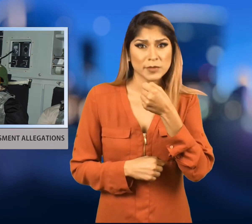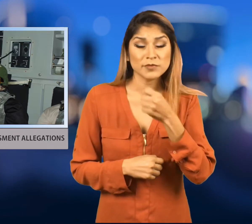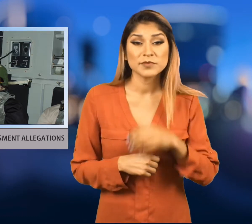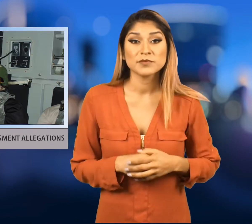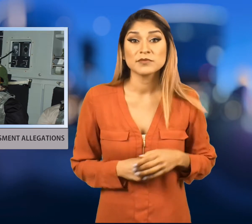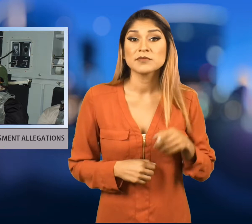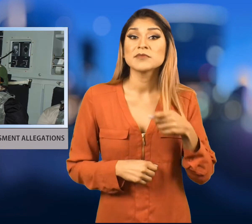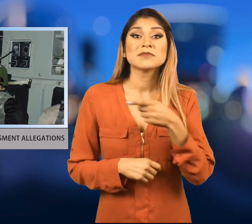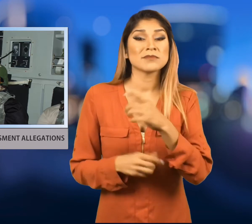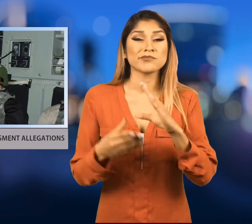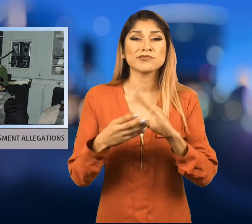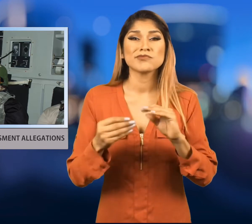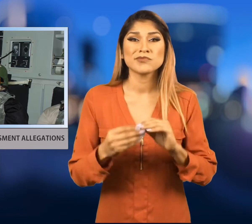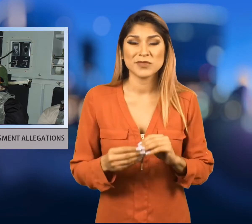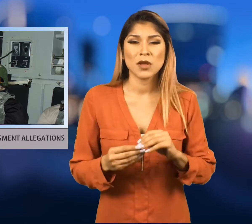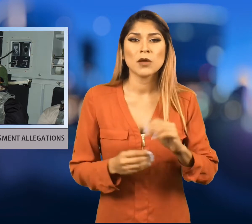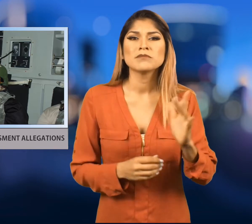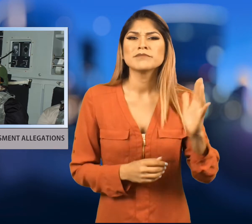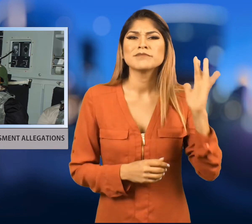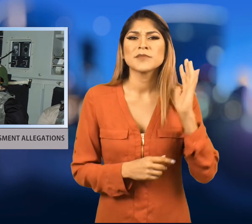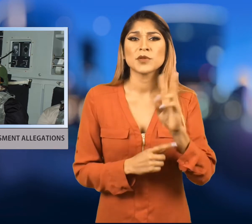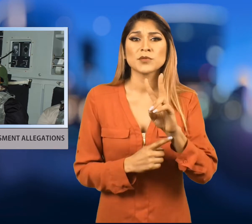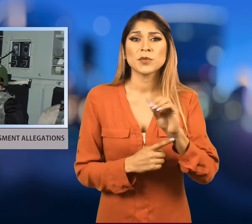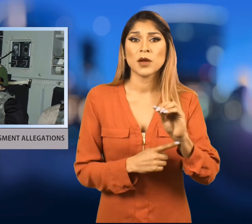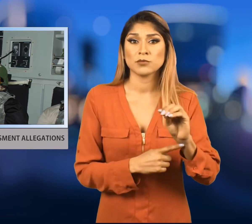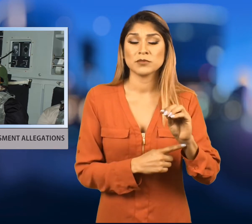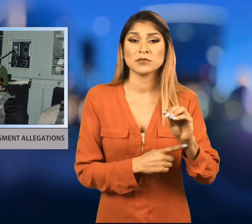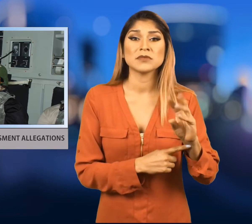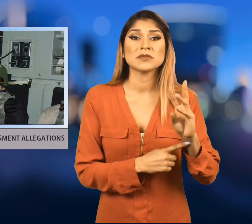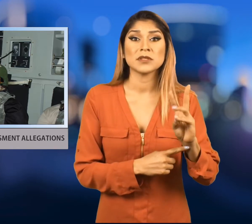Angeles, she said Franken, a comedian at the time,